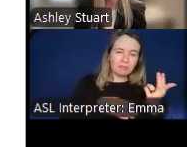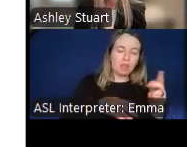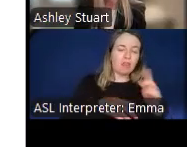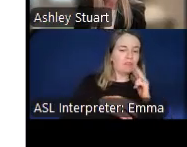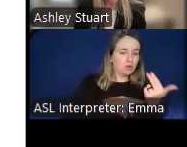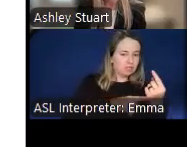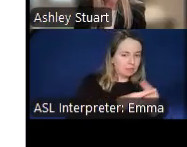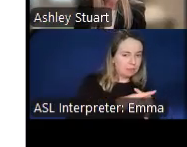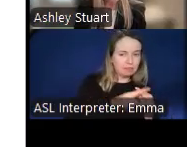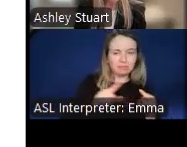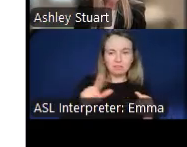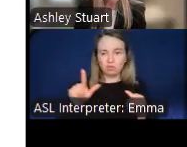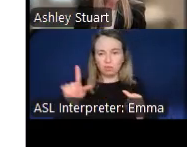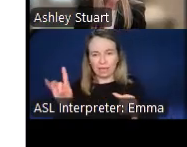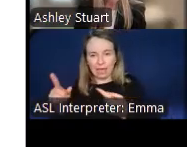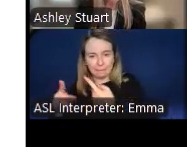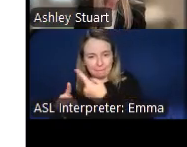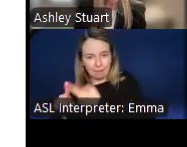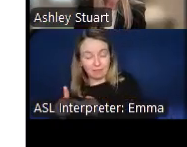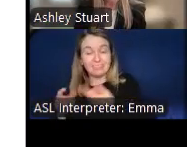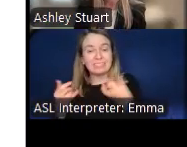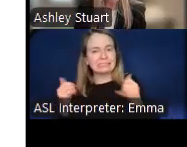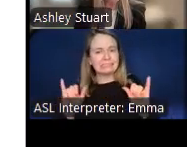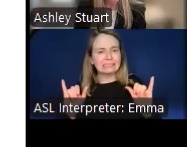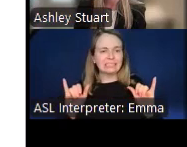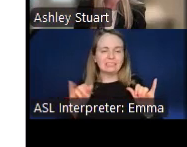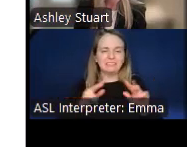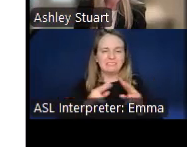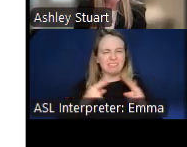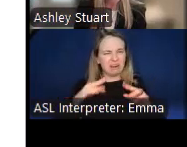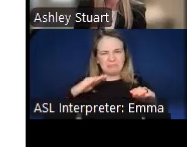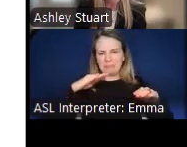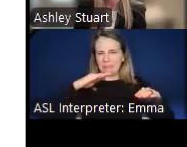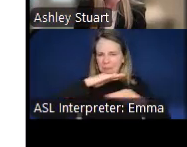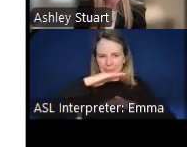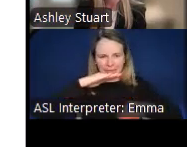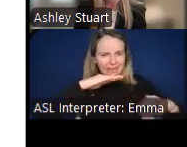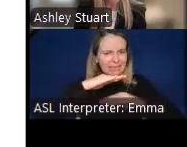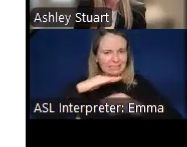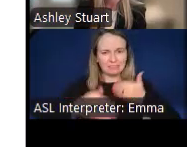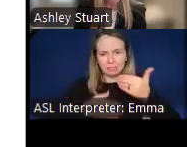there still are very rudimentary or elementary processes in